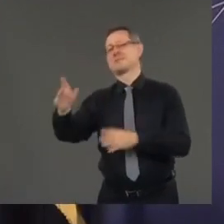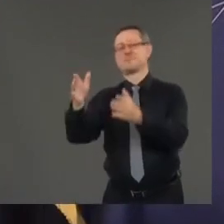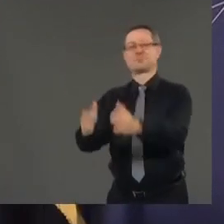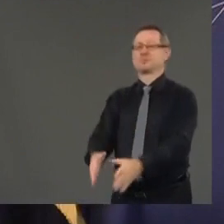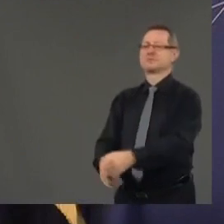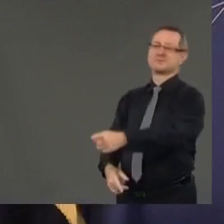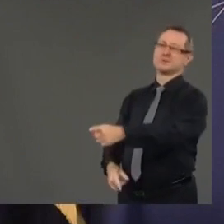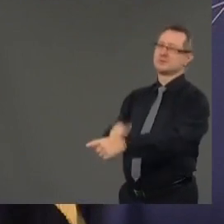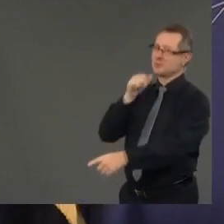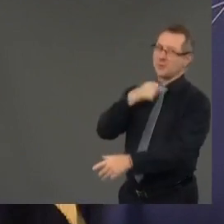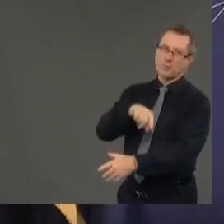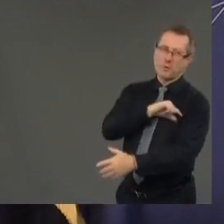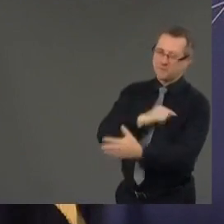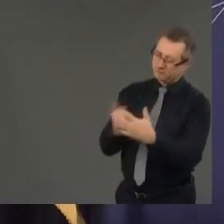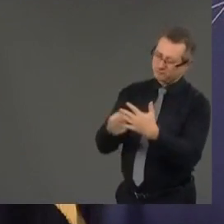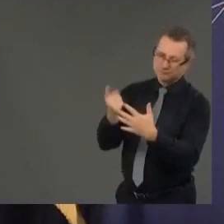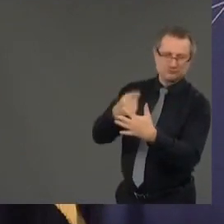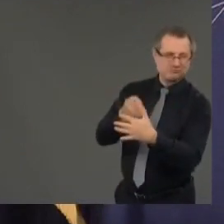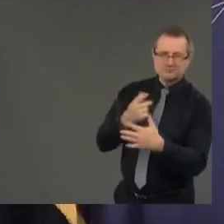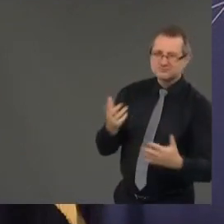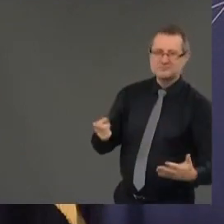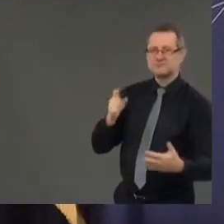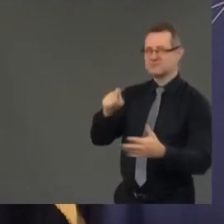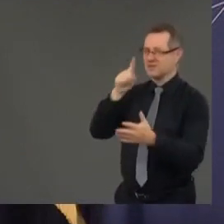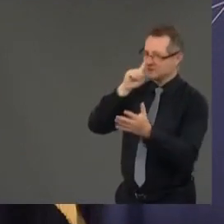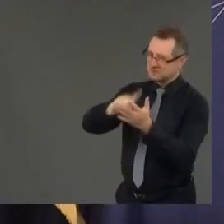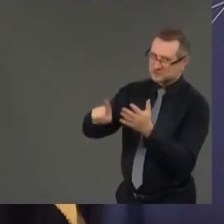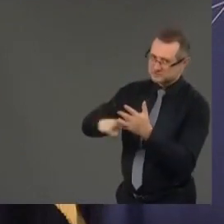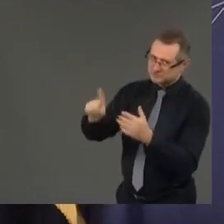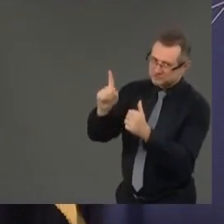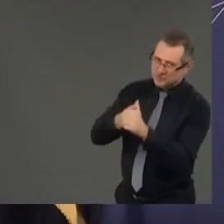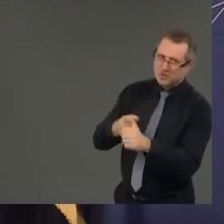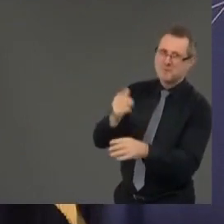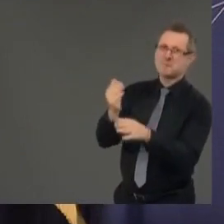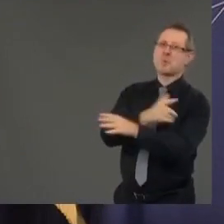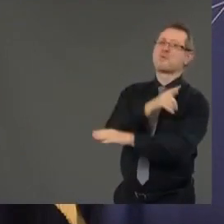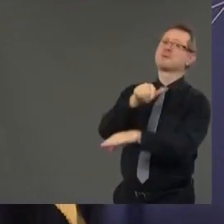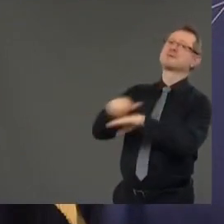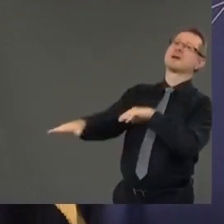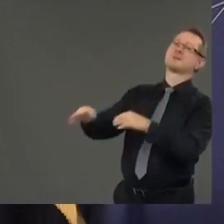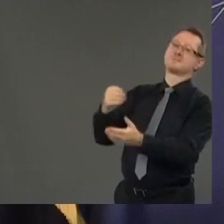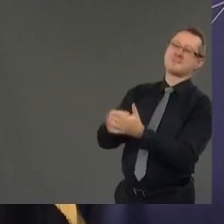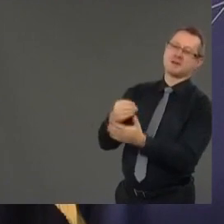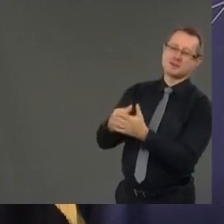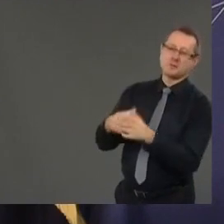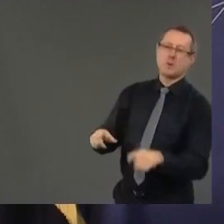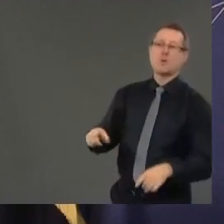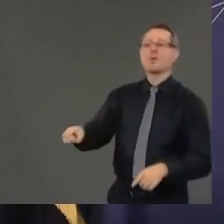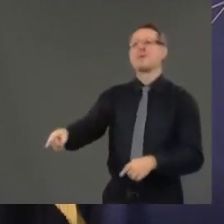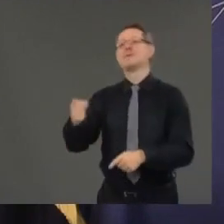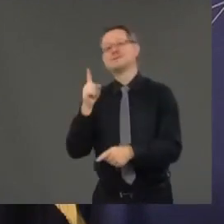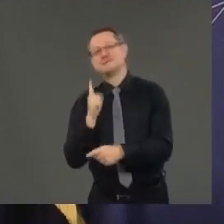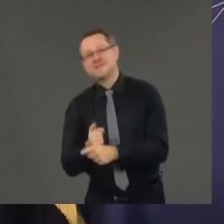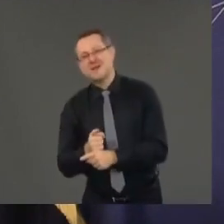TO GIVE MONEY OUT TO PEOPLE AND EVERYONE IN THIS ROOM IS GOING TO SAY, BUT YOU SHOULD NEVER